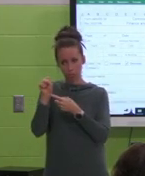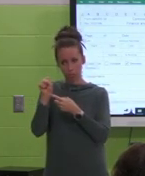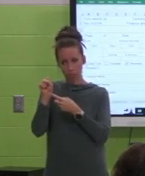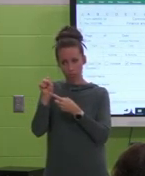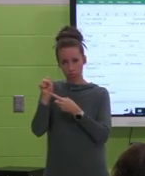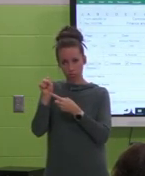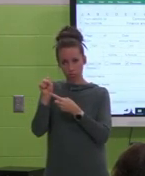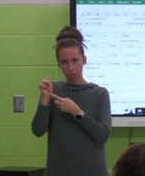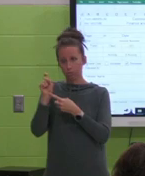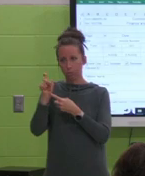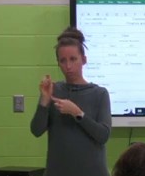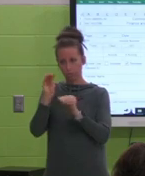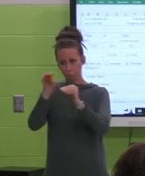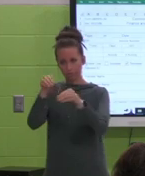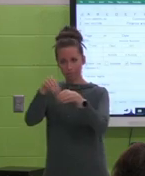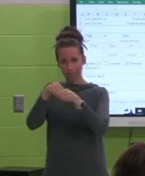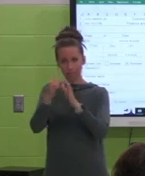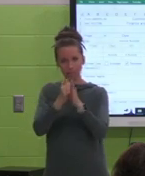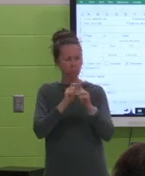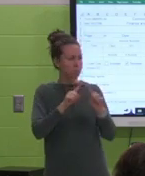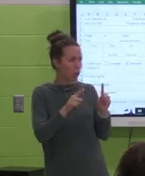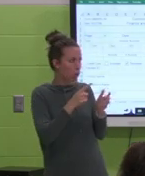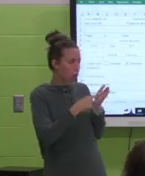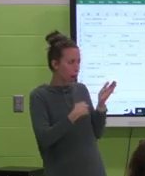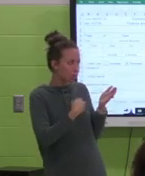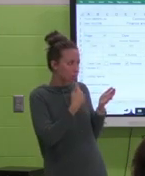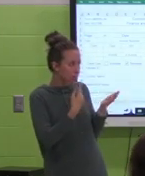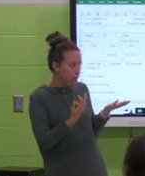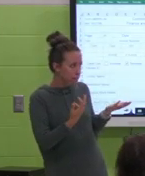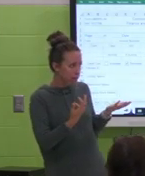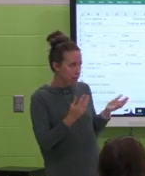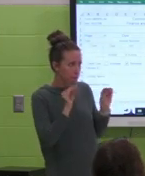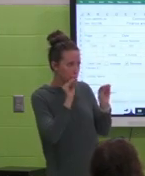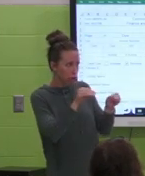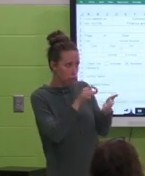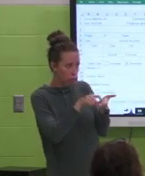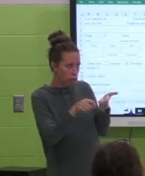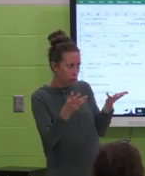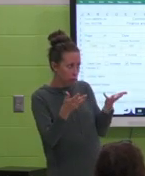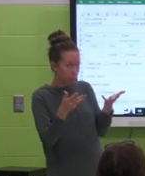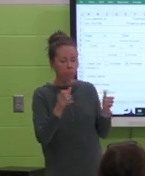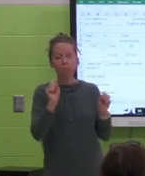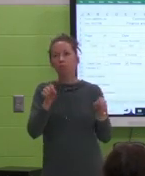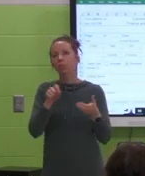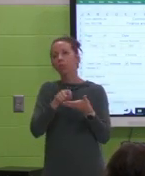go into an account but how how they what do you mean by that they can write um they can